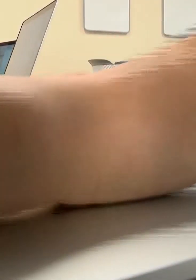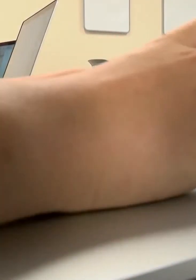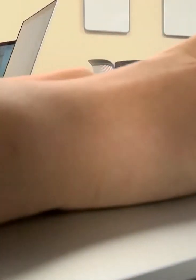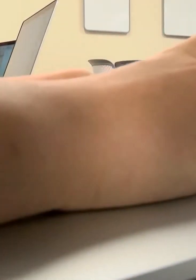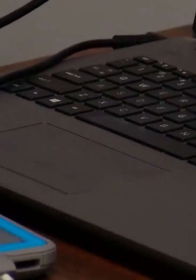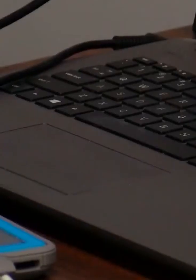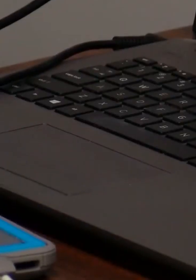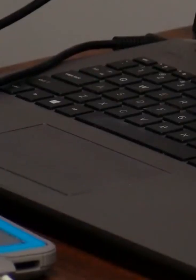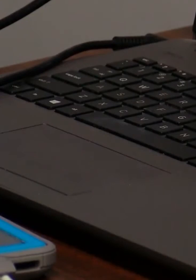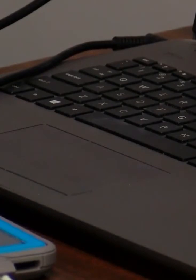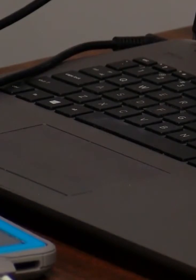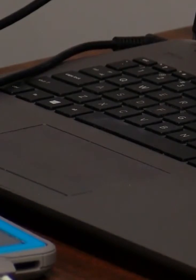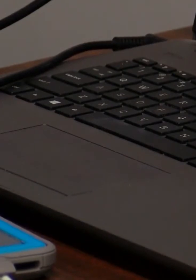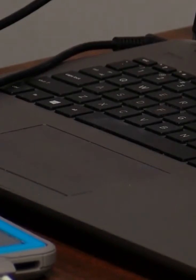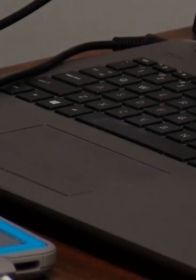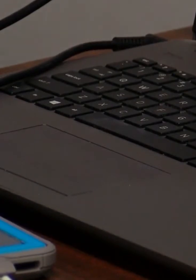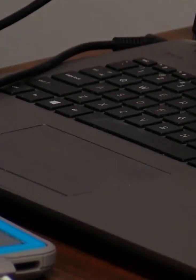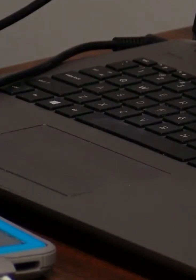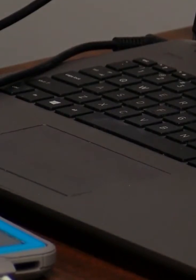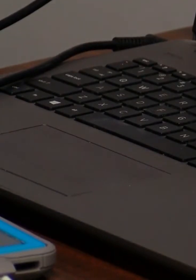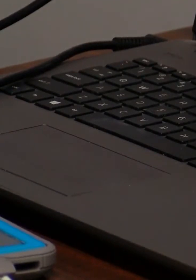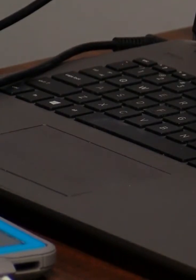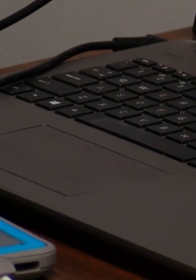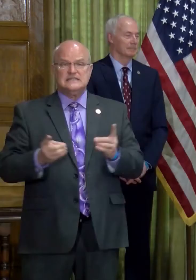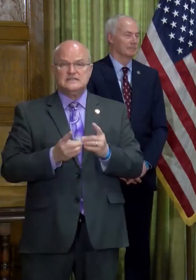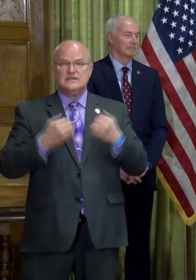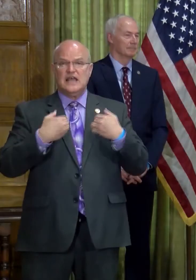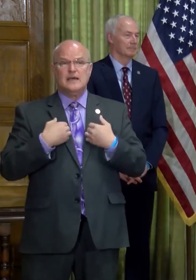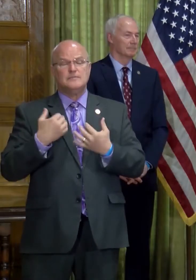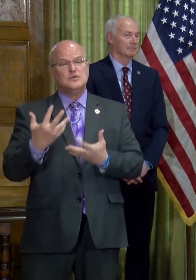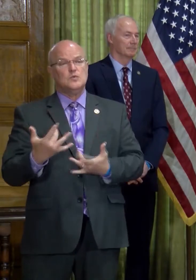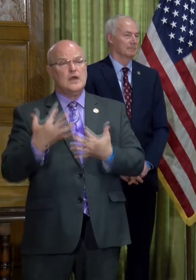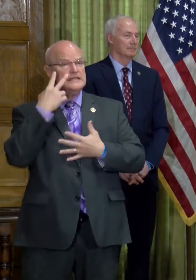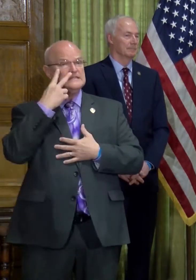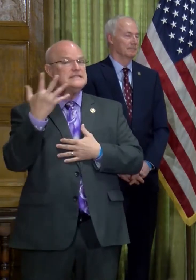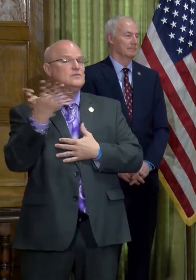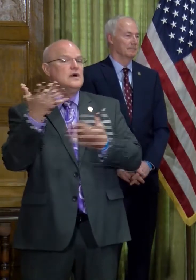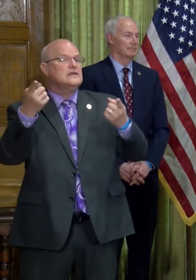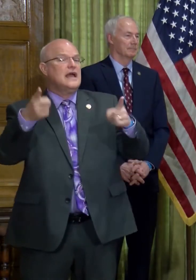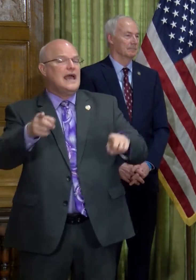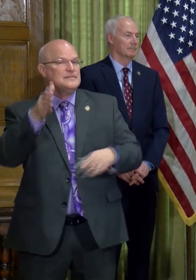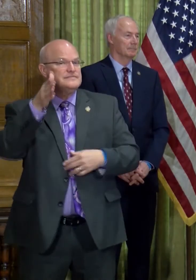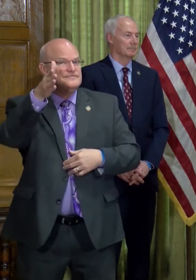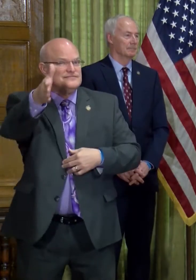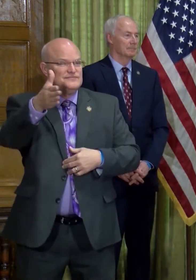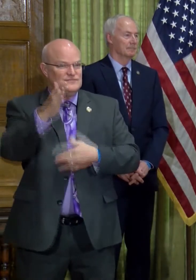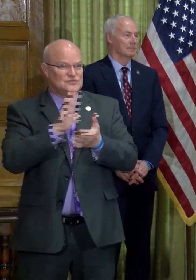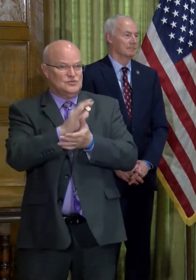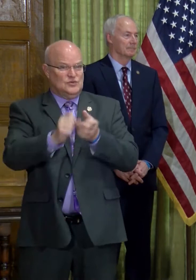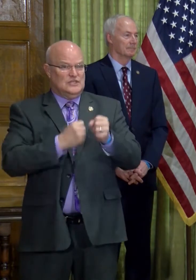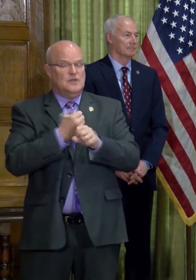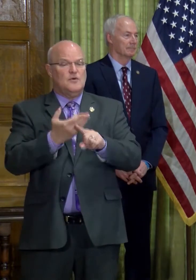SCHOOLS IN THE STATE WILL EXPAND THEIR INTERNET CAPACITIES... KEY many of our districts been waiting to see what was gonna happen with the rest of the school year before